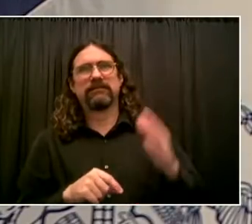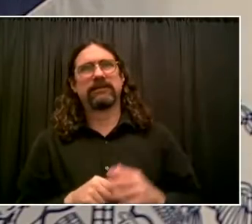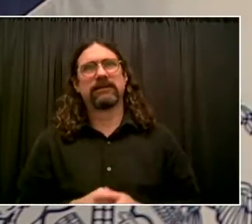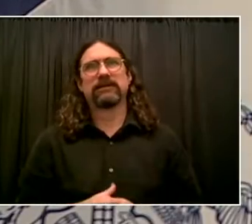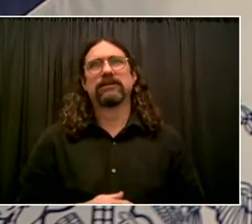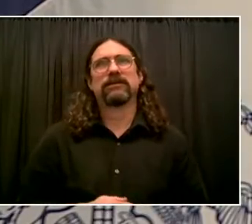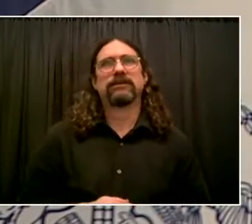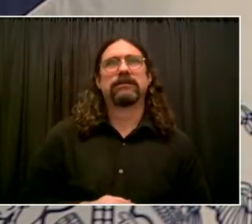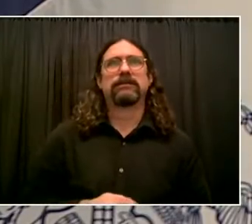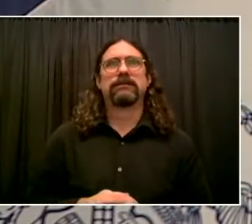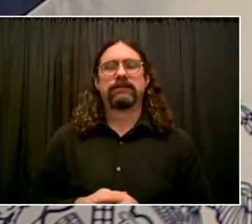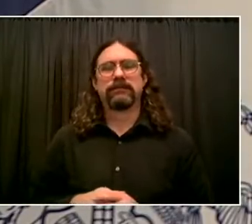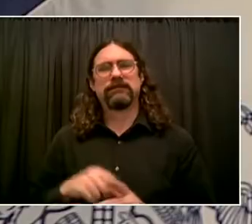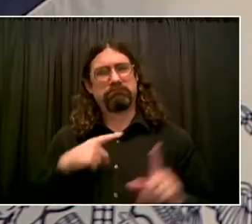AN ATMOSPHERE OF GOODWILL.